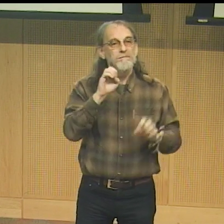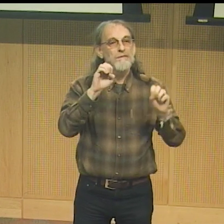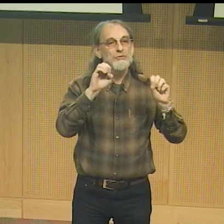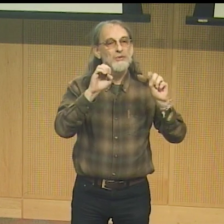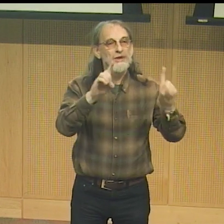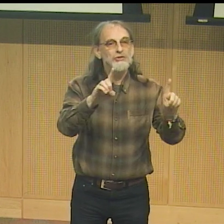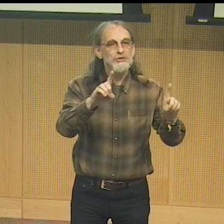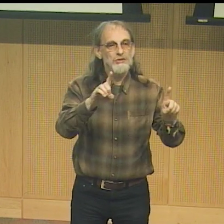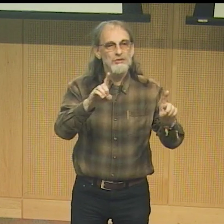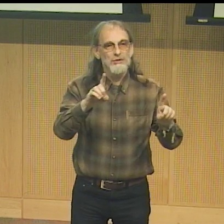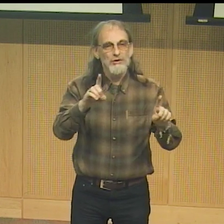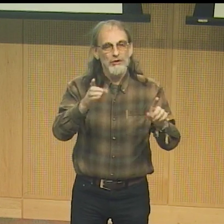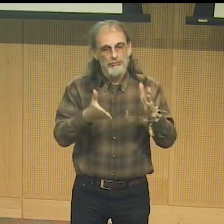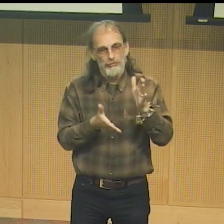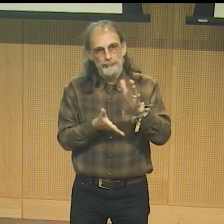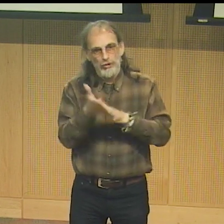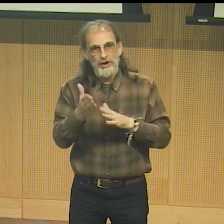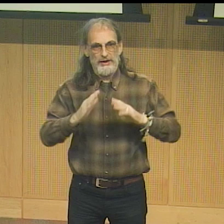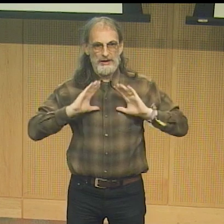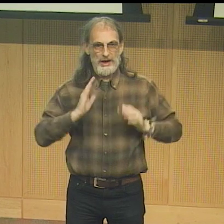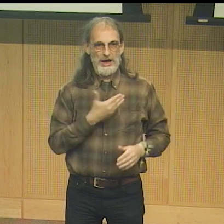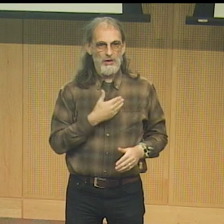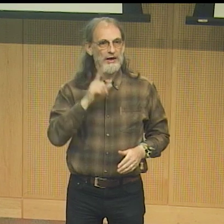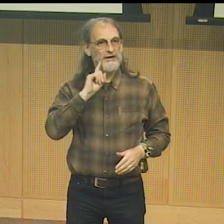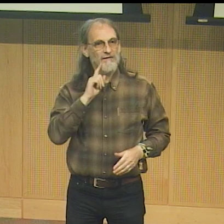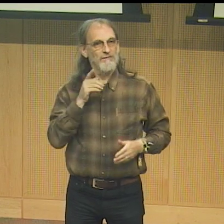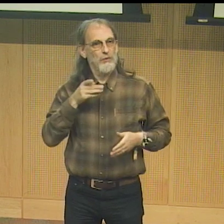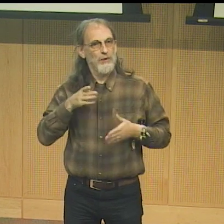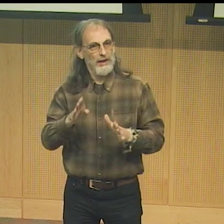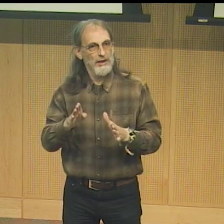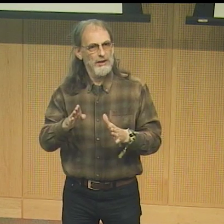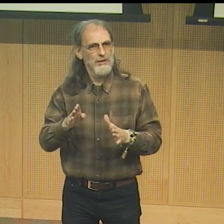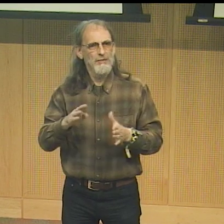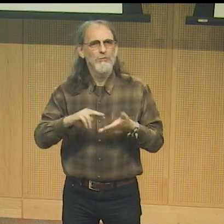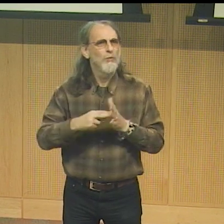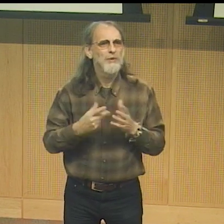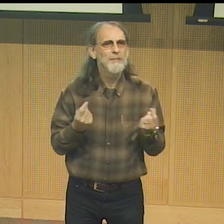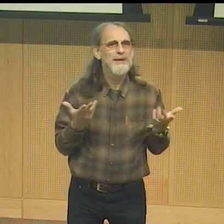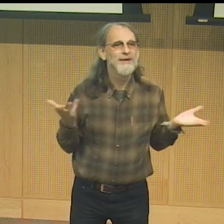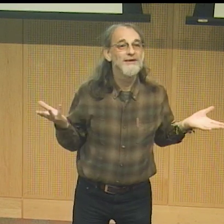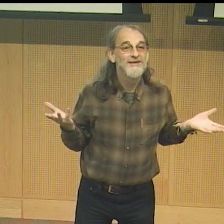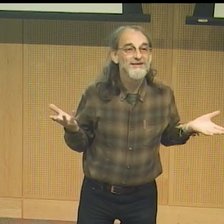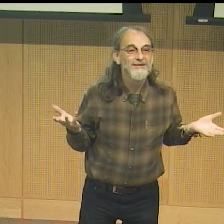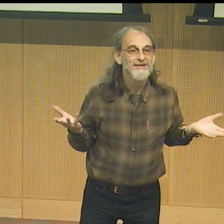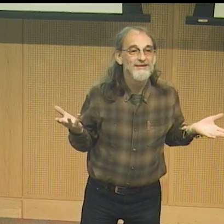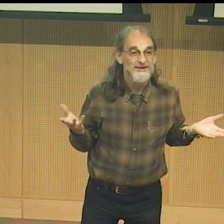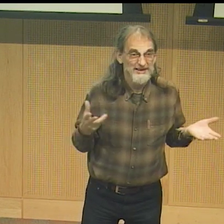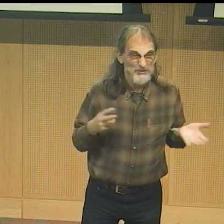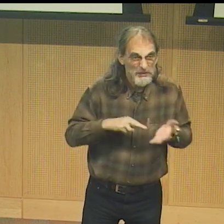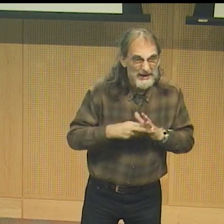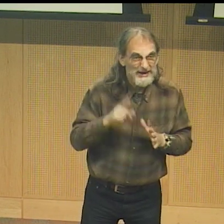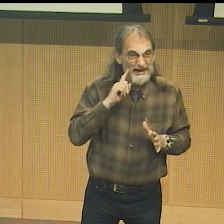Do we want Deaf education run in a deaf way? And if that's what we say we want, then what exactly does that mean?